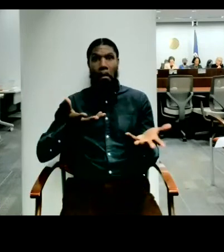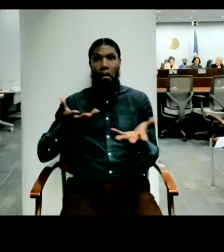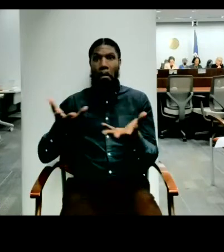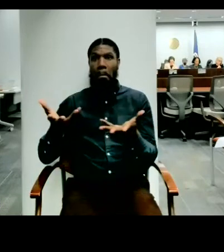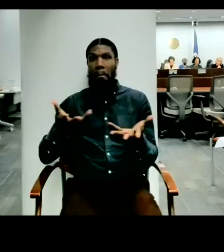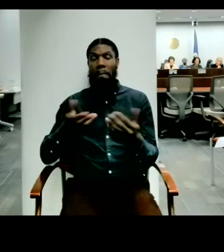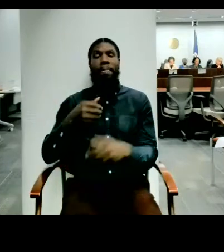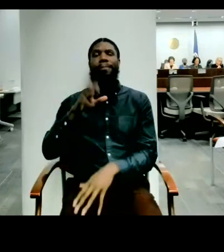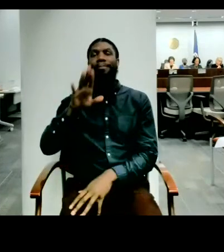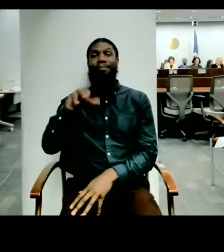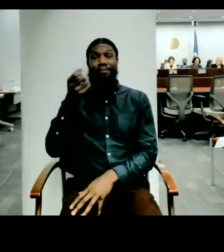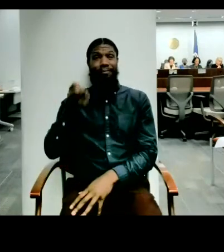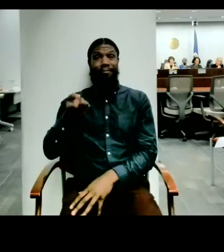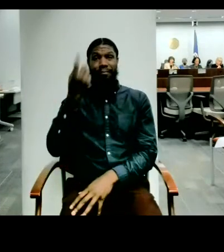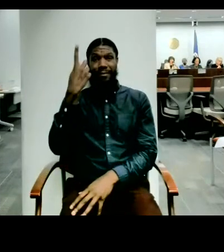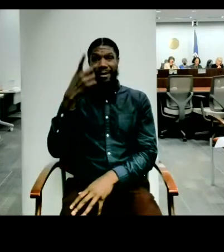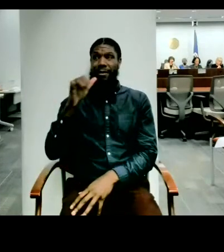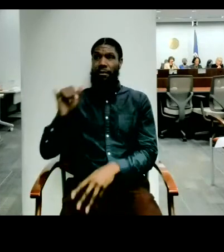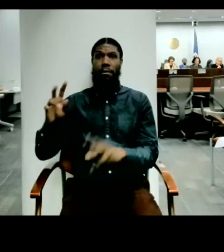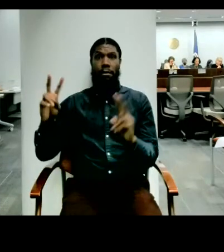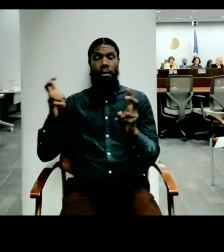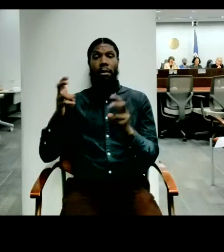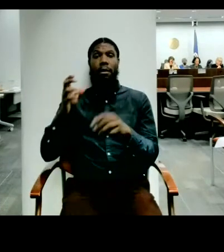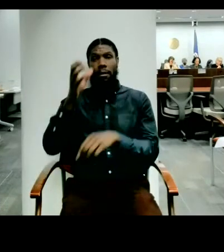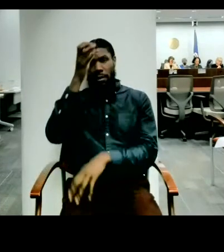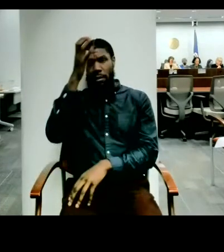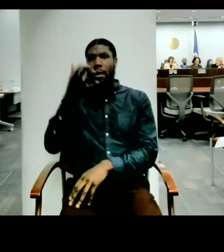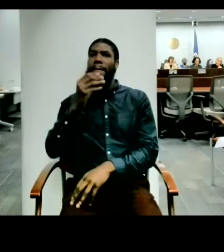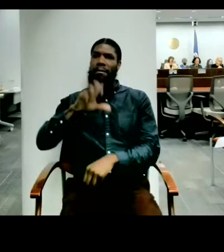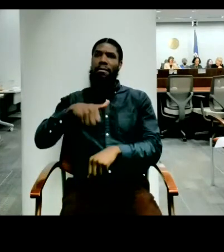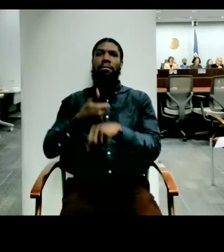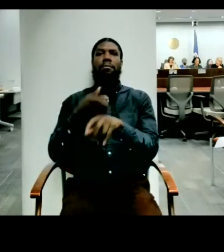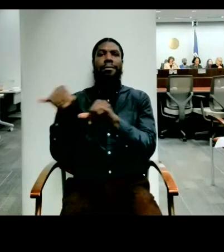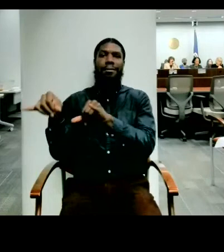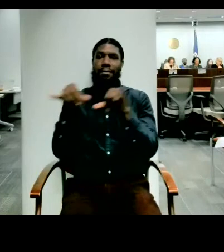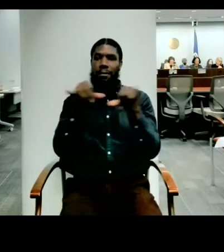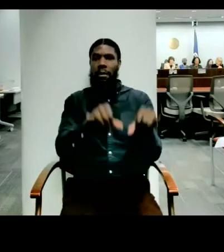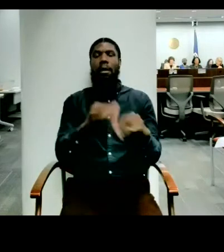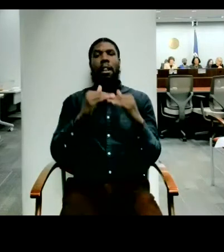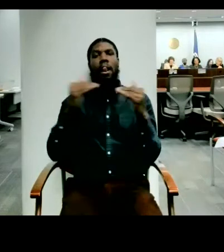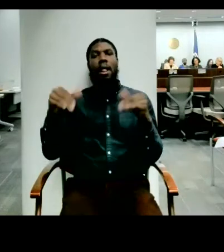understanding this perhaps imposing the same level of security that enjoys with EEOC